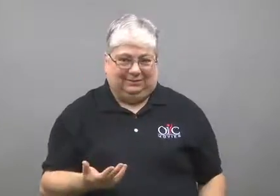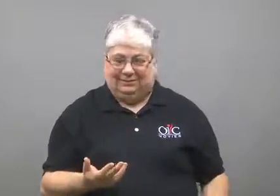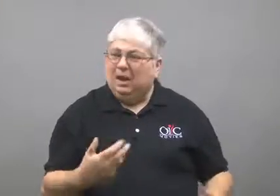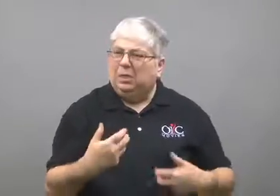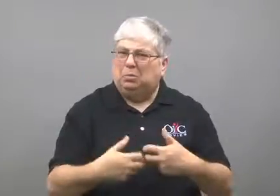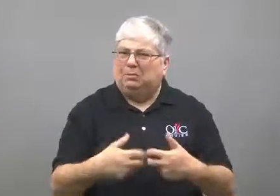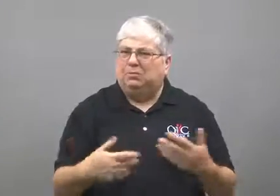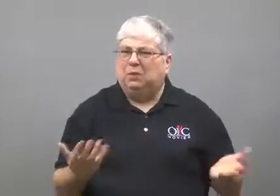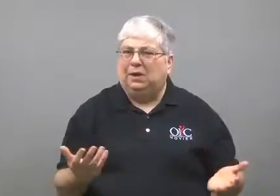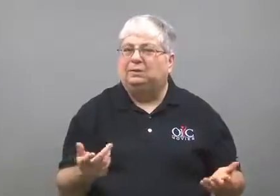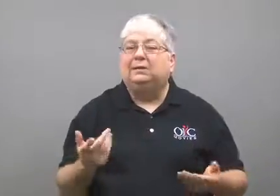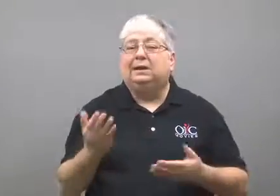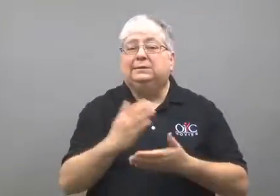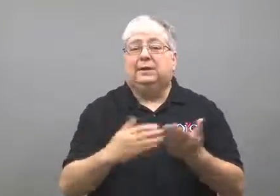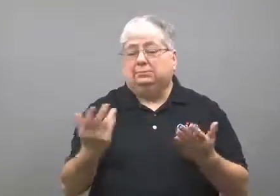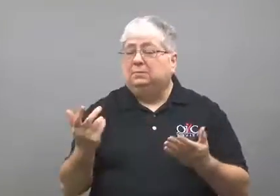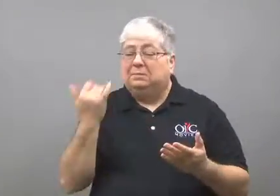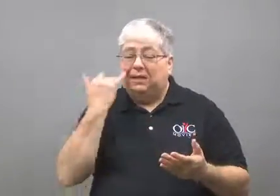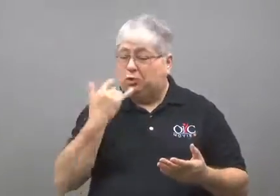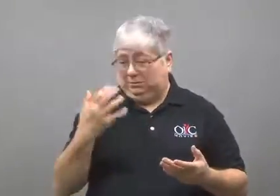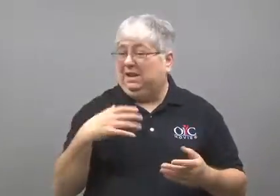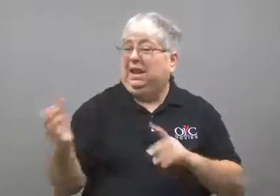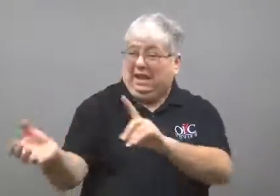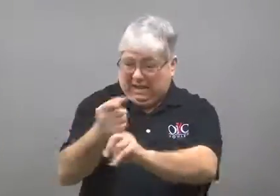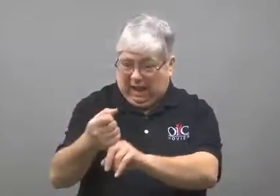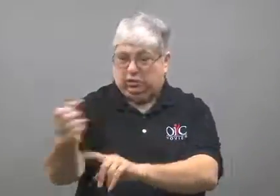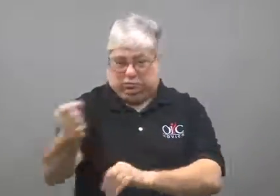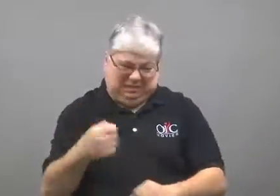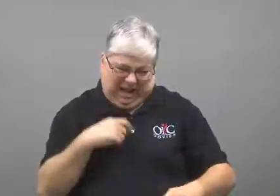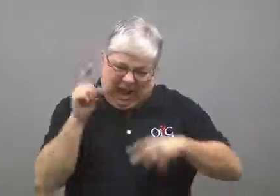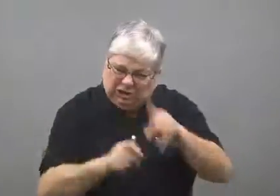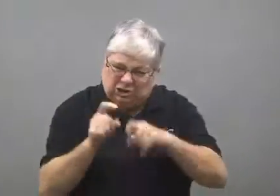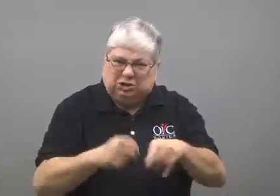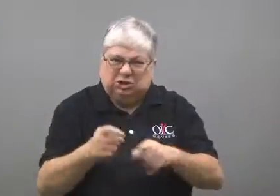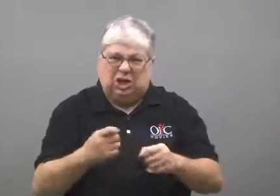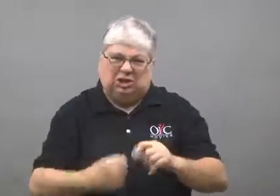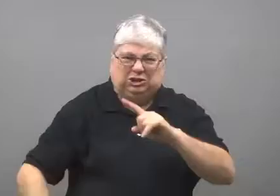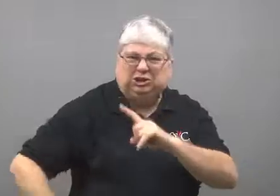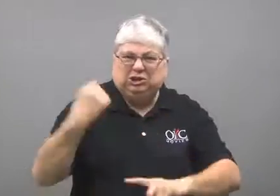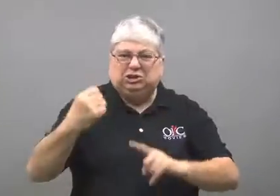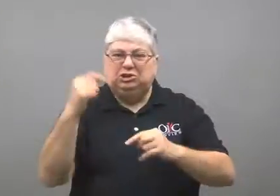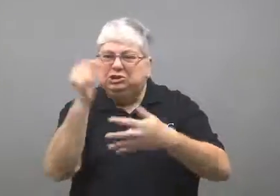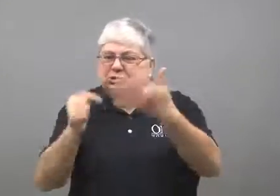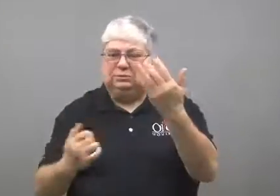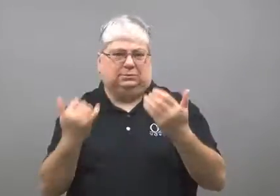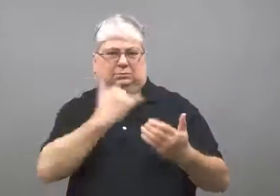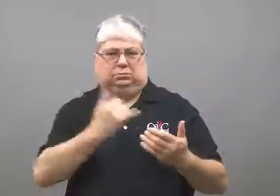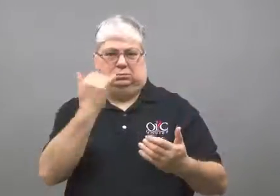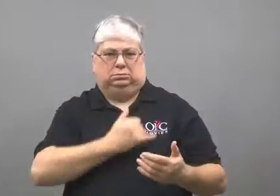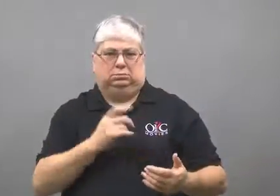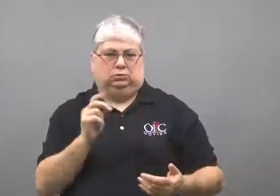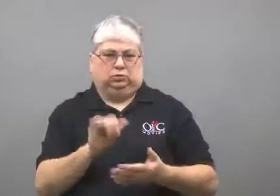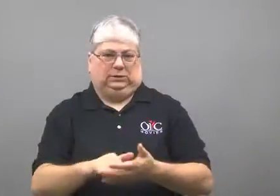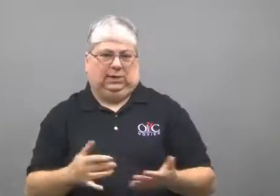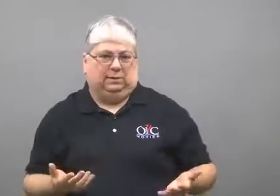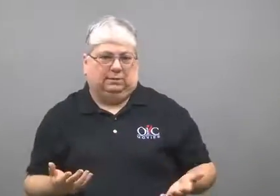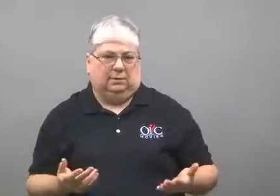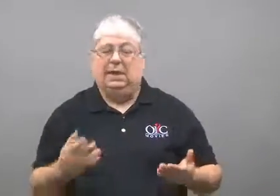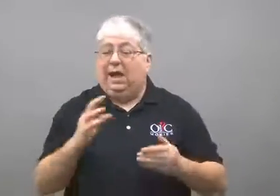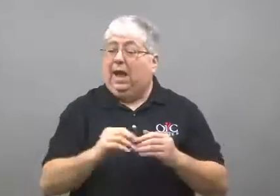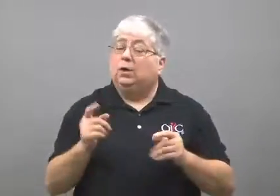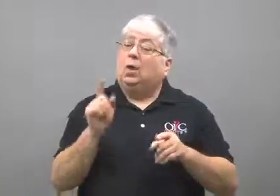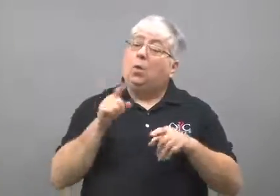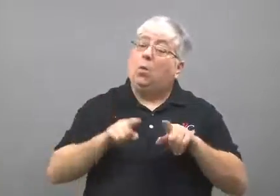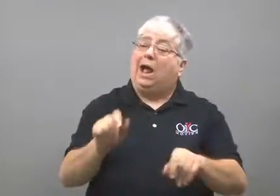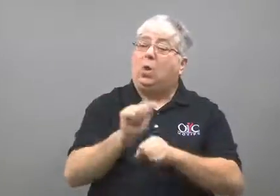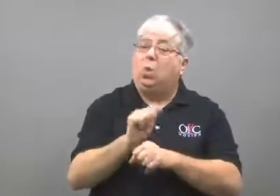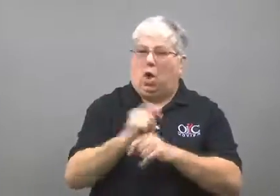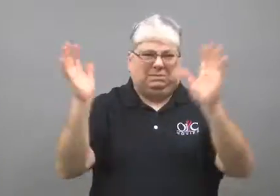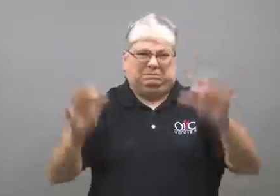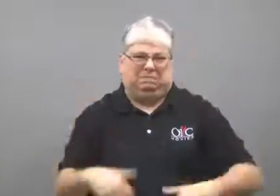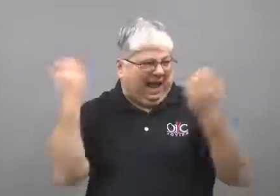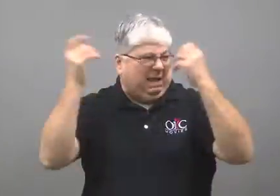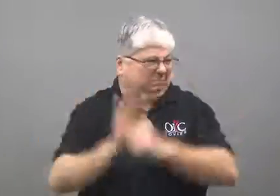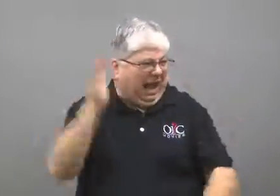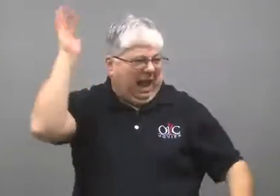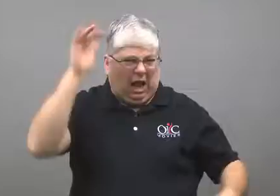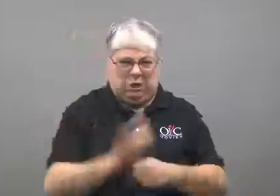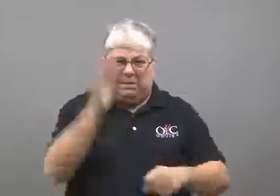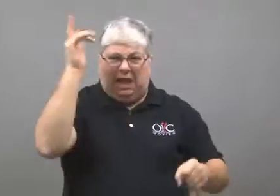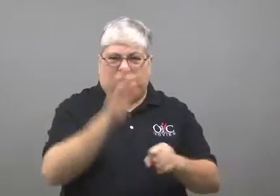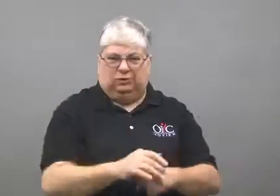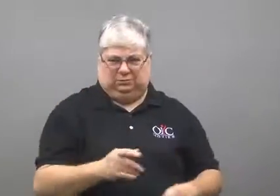Some engaged in inappropriate, abusive interrogations.